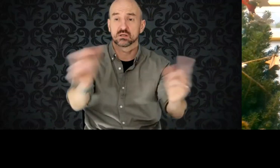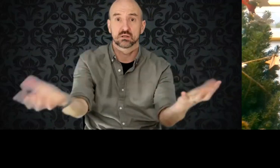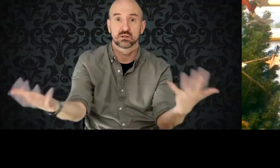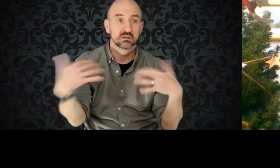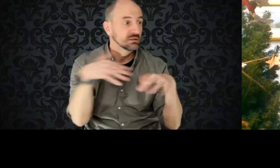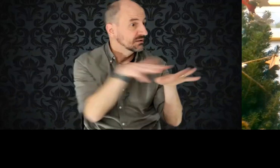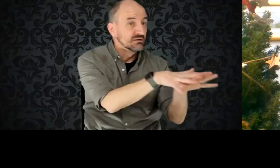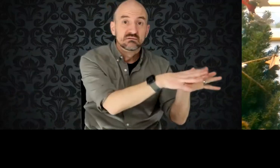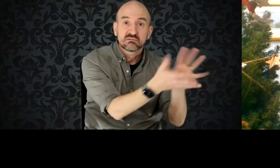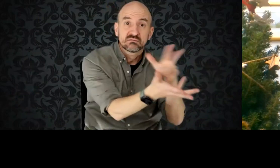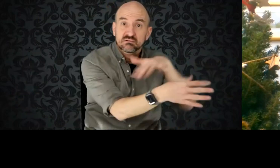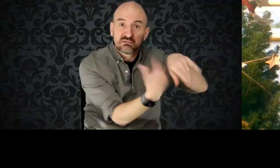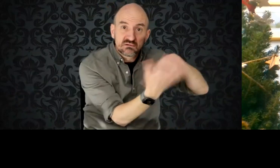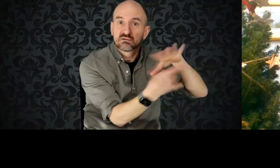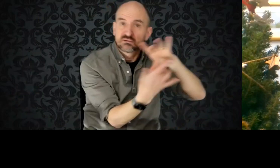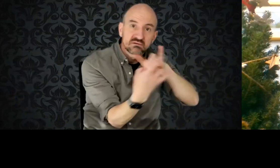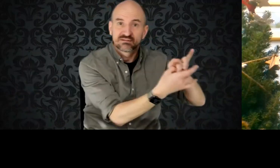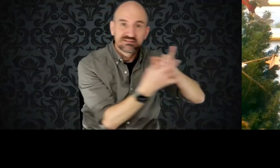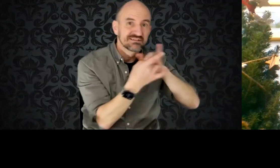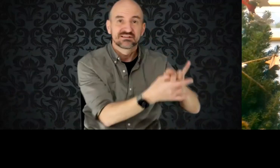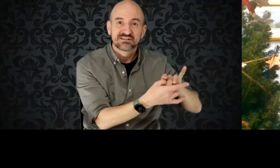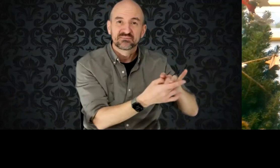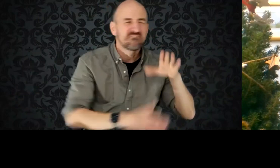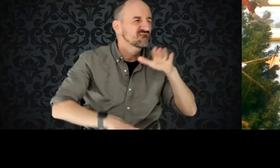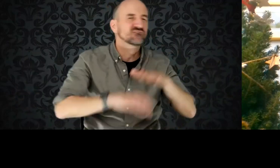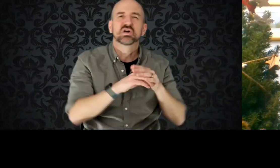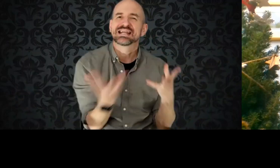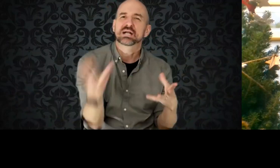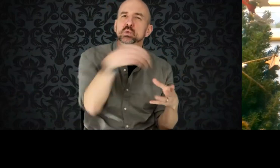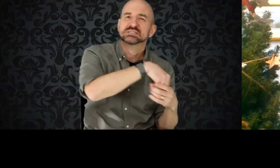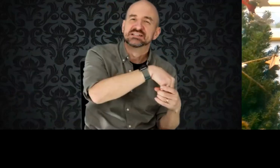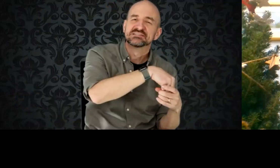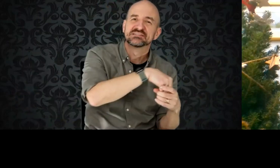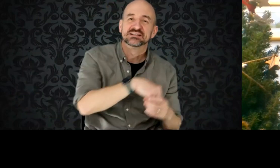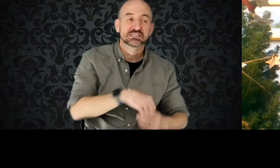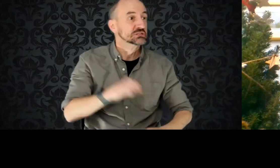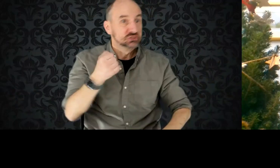centre and we want to replicate that in the outdoor surroundings around. It is a great